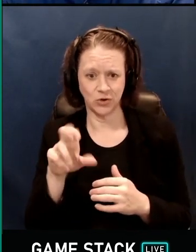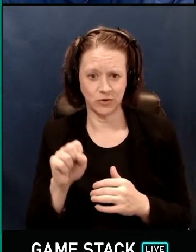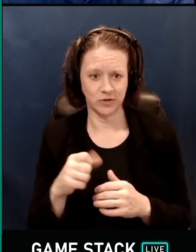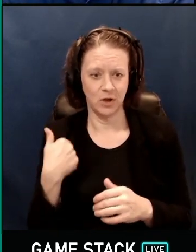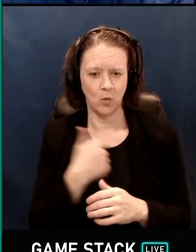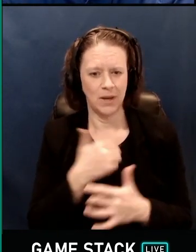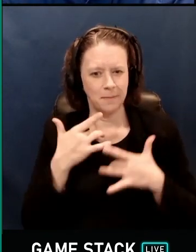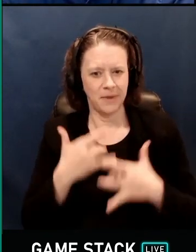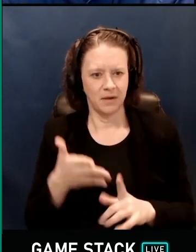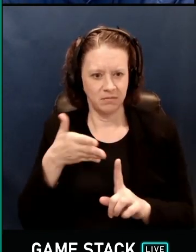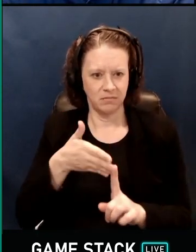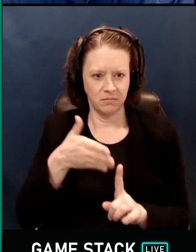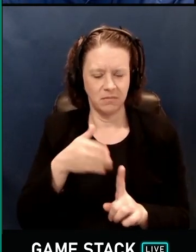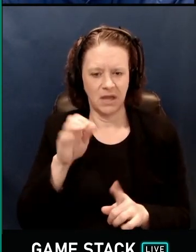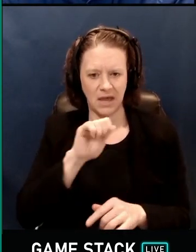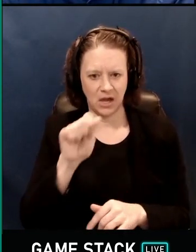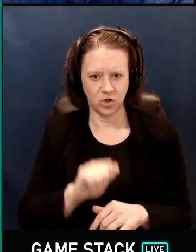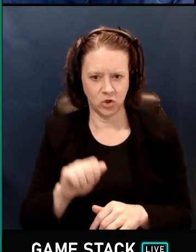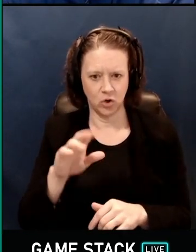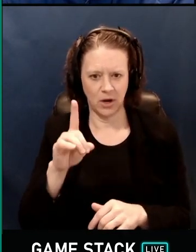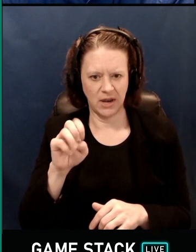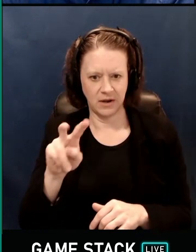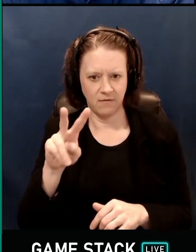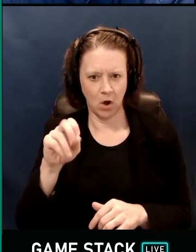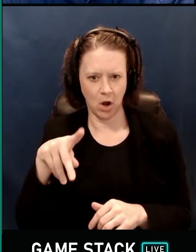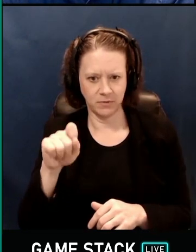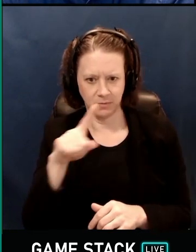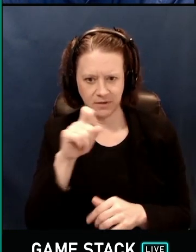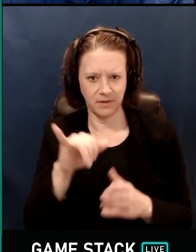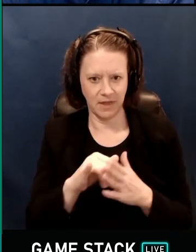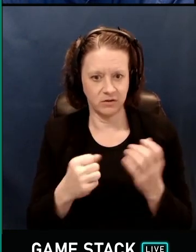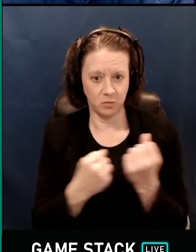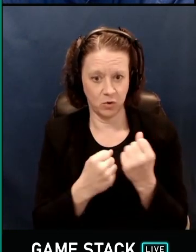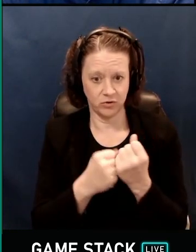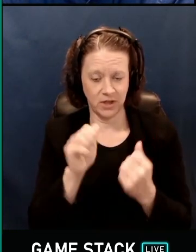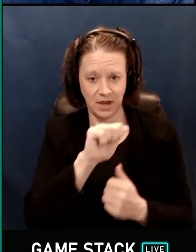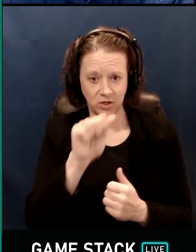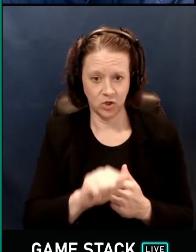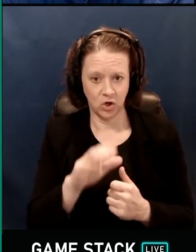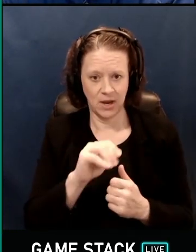they support Azure and Azure Active Directory very well.